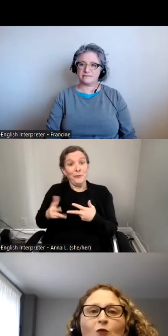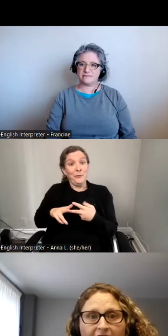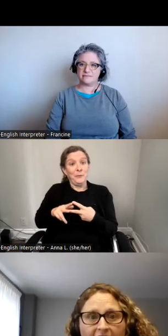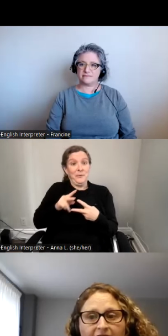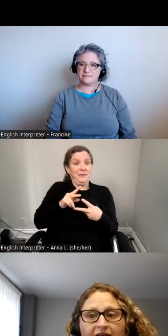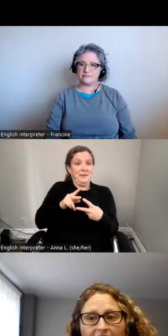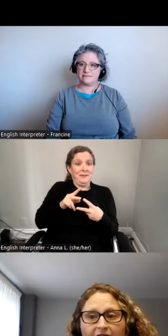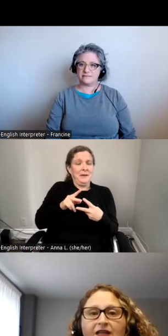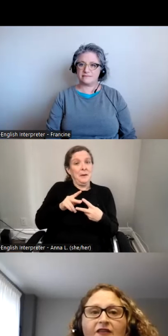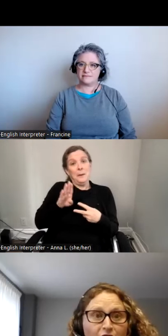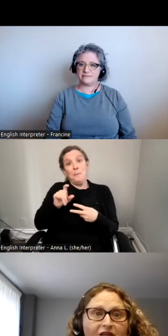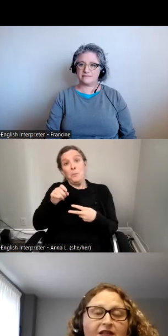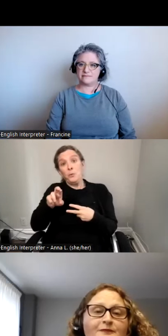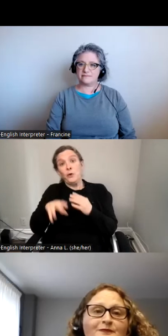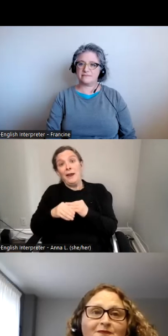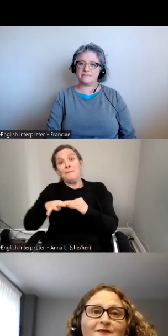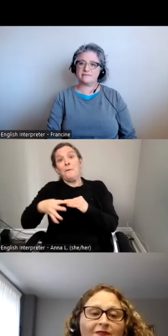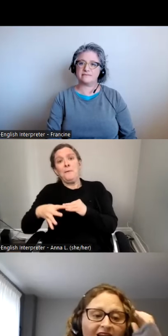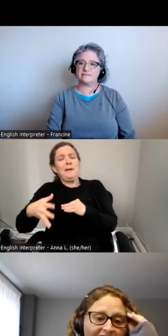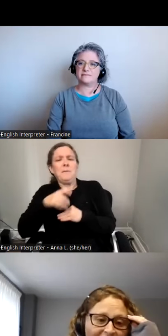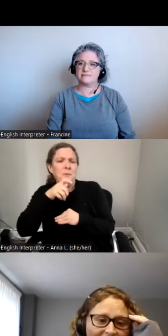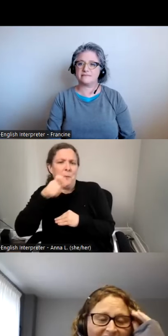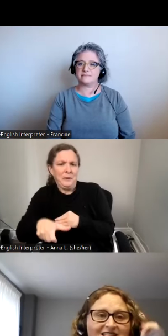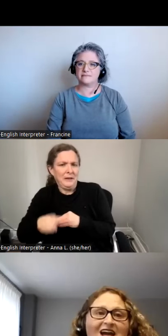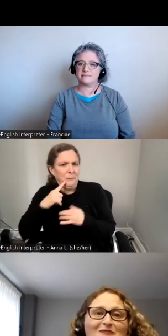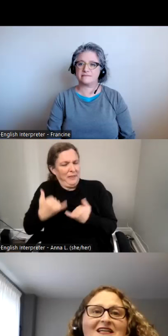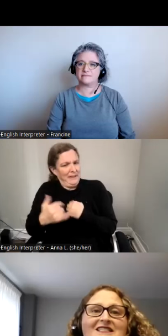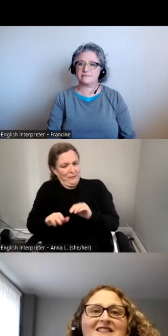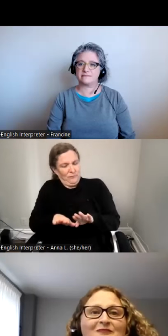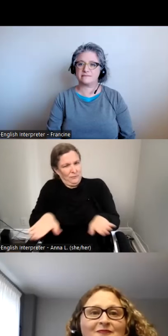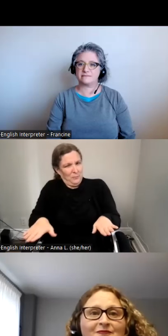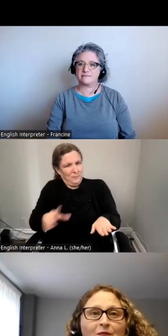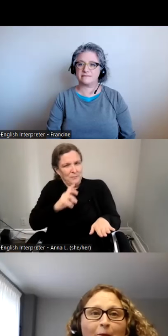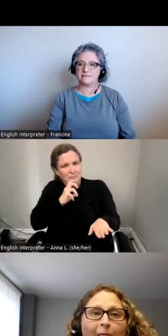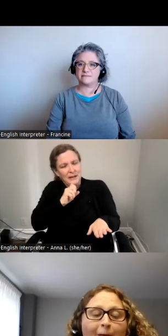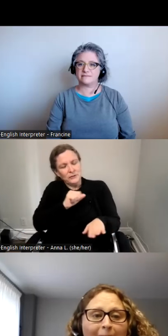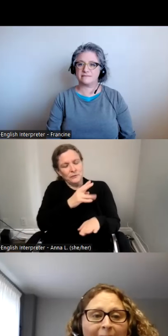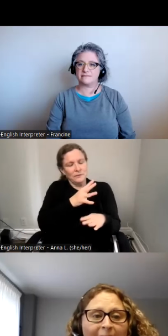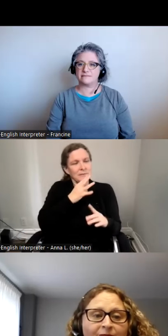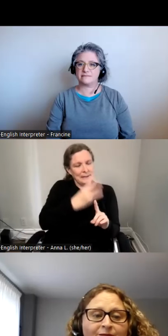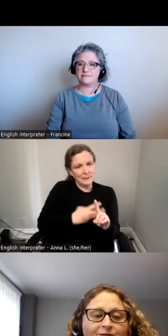Their website, shortly like within the next hour. So that's good boomers for this age, group are not yet approved.